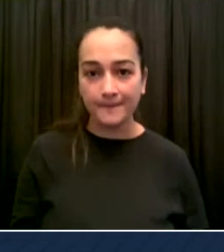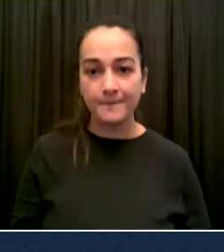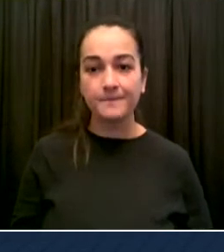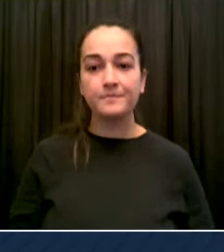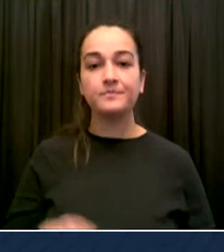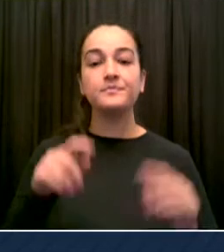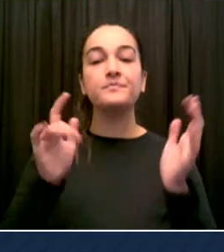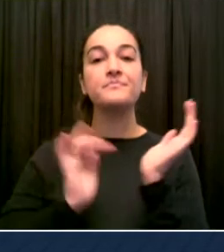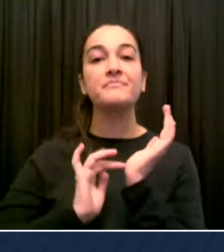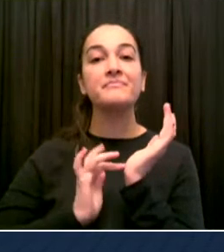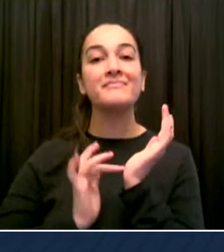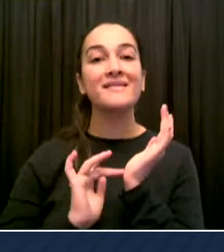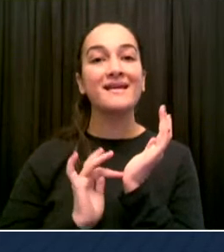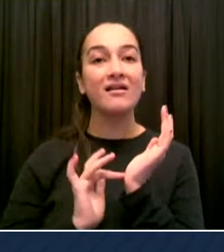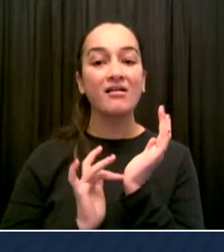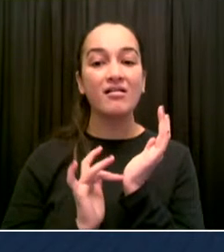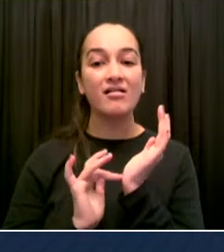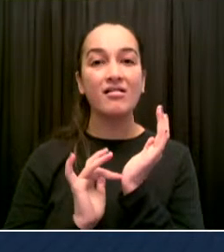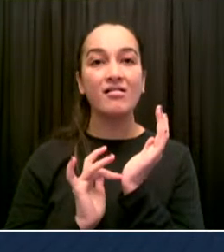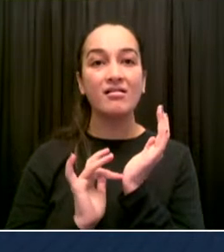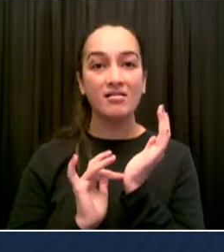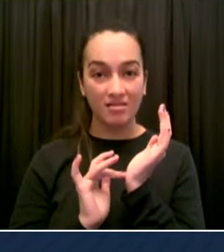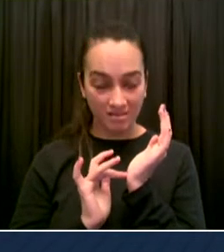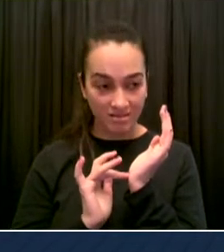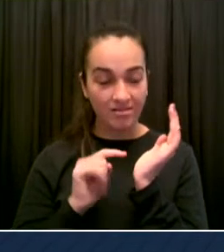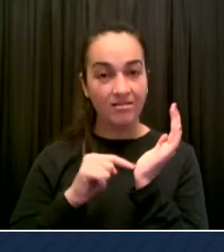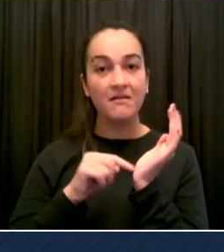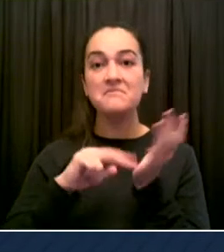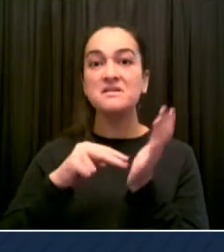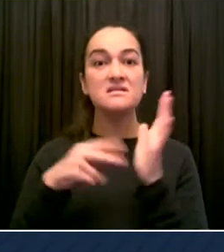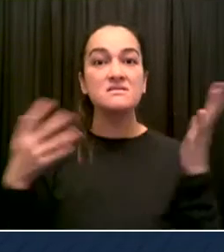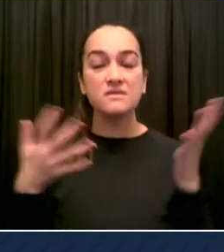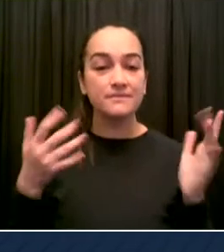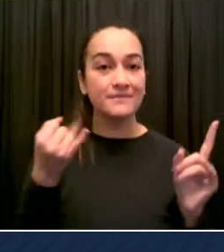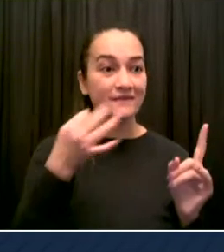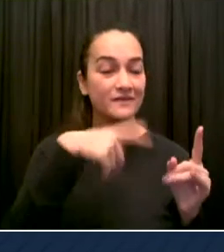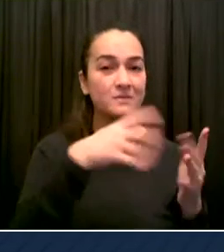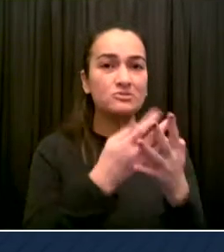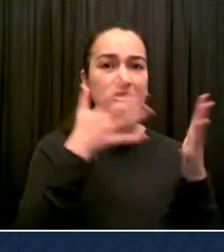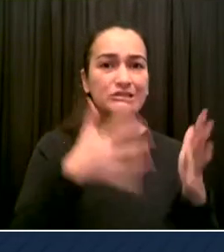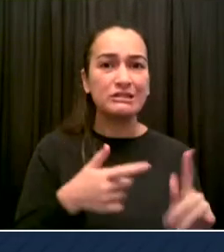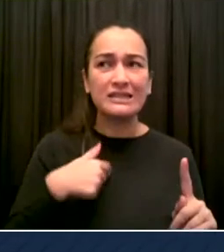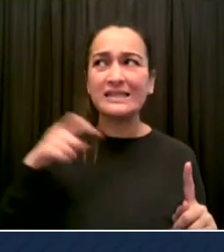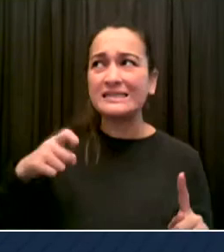AREAWS E NEED TO BE CLEAR ABOUT EXPANDING MEDICAL CAPACITY, N I